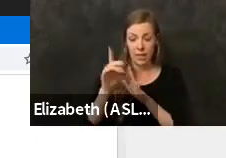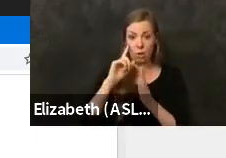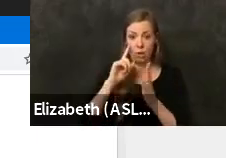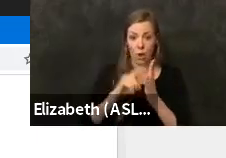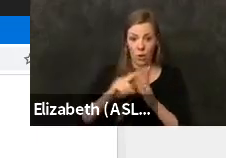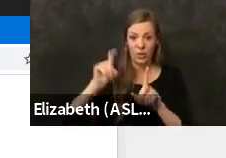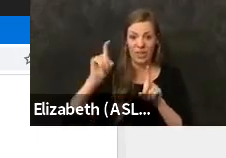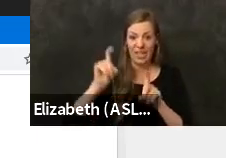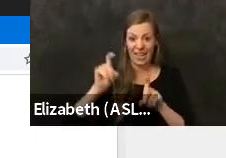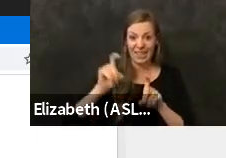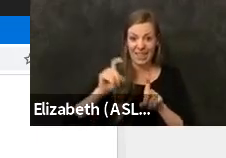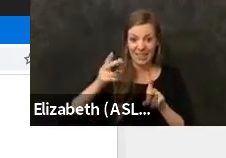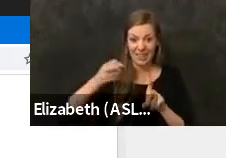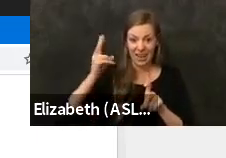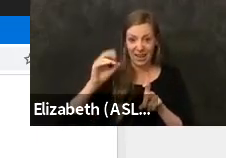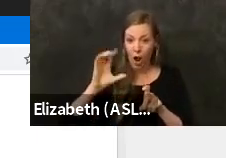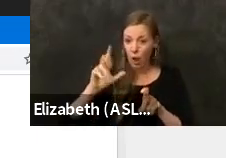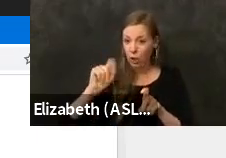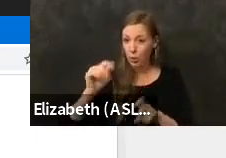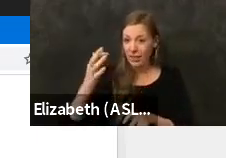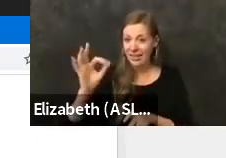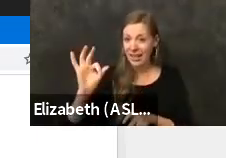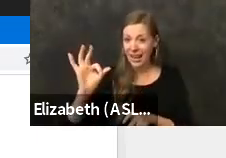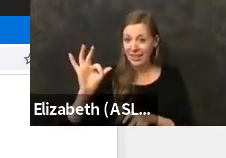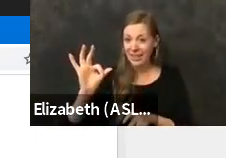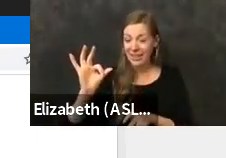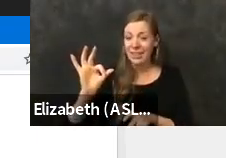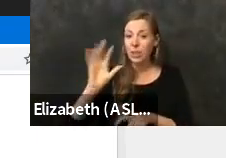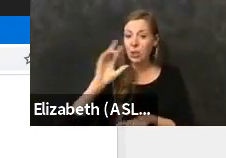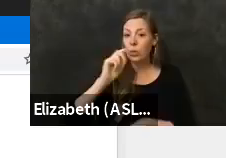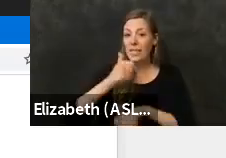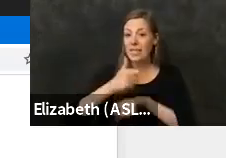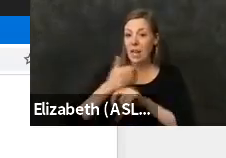recall, October 19, we put into place our new testing strategy